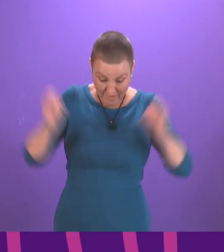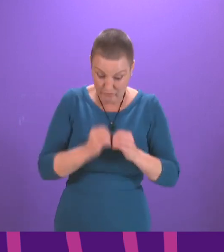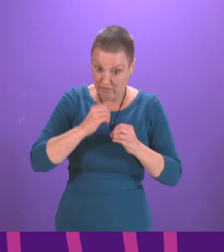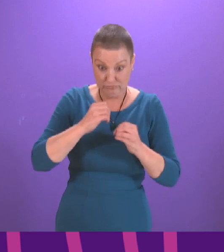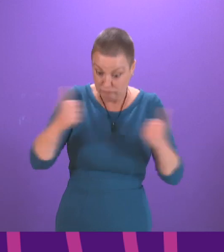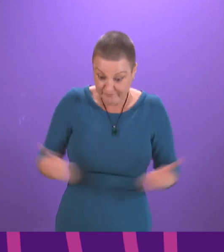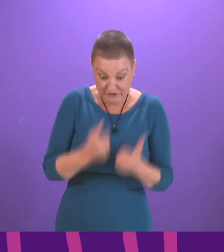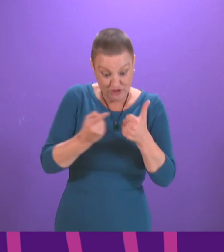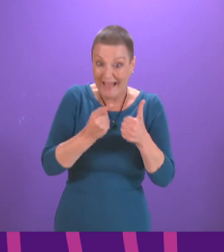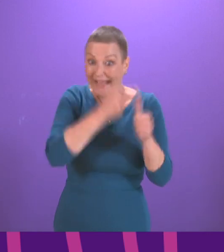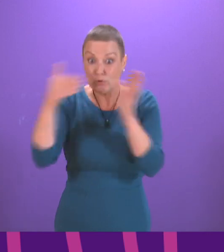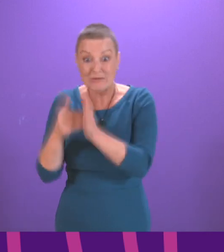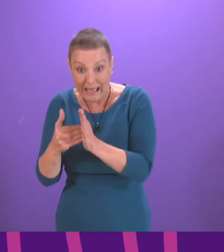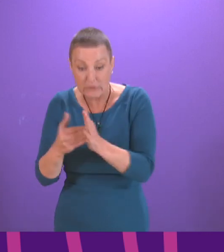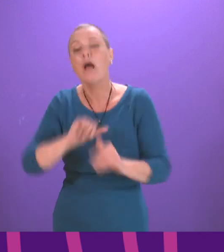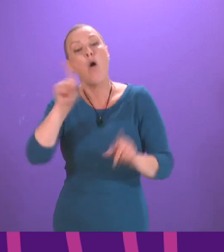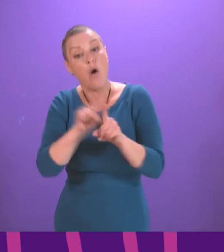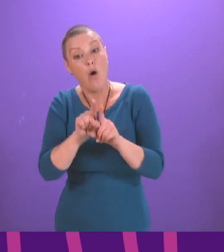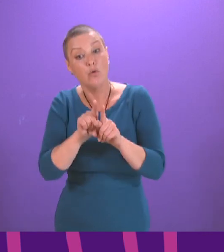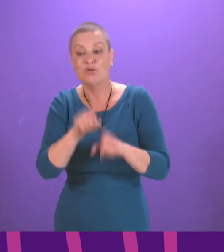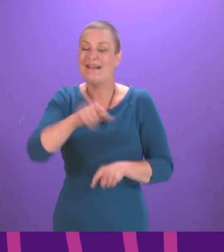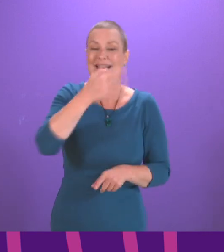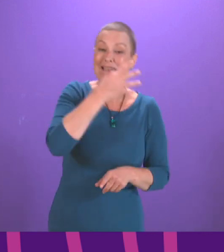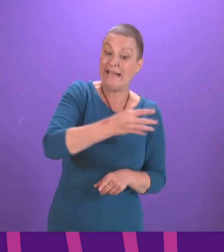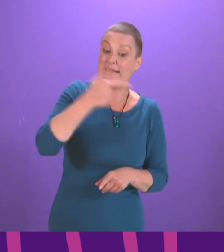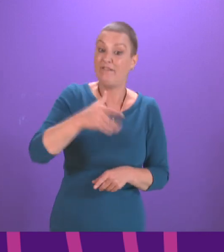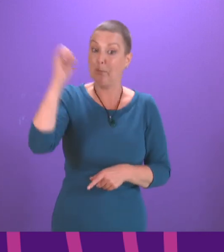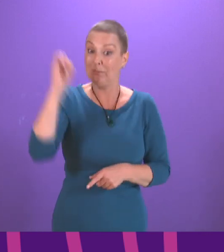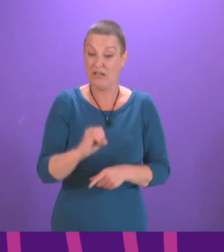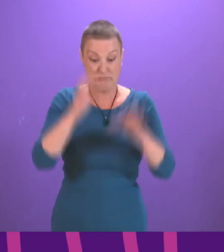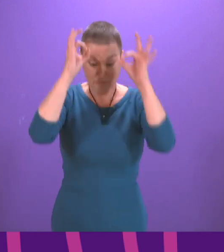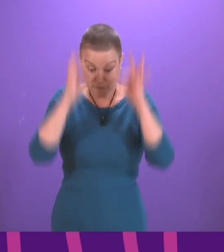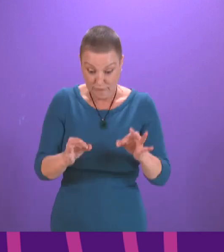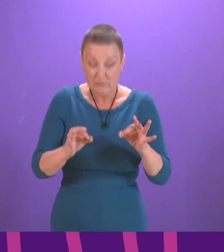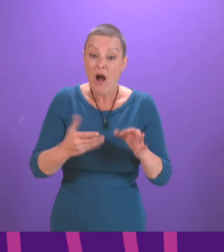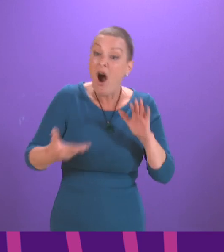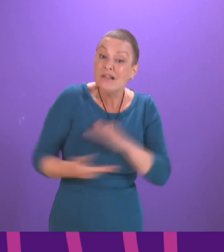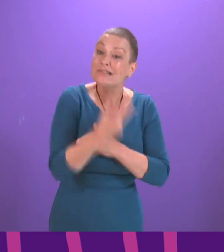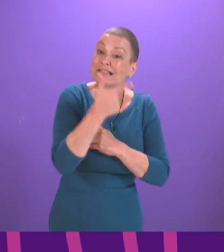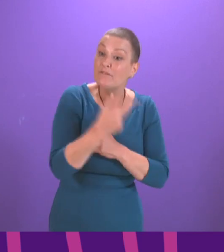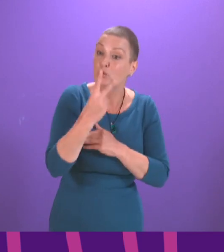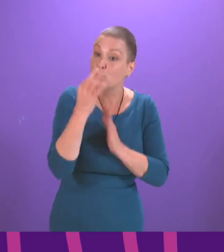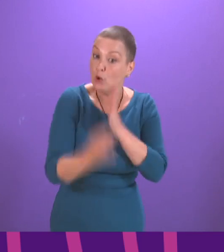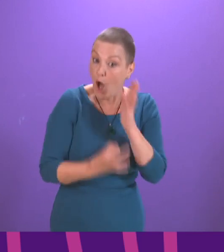case management system and 97.7 per cent of cases were closed within 72 hours of being